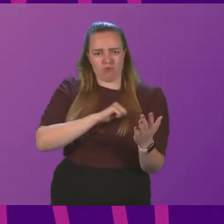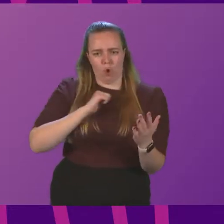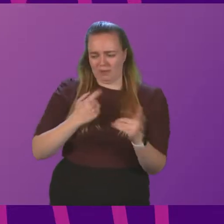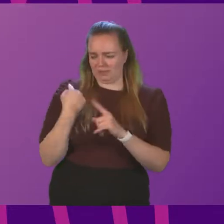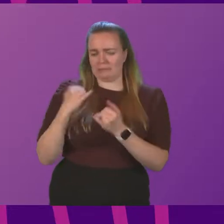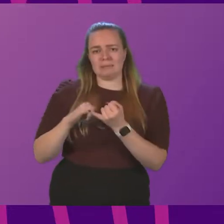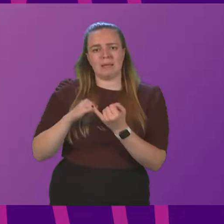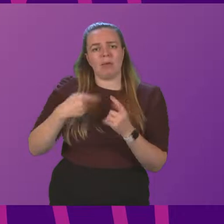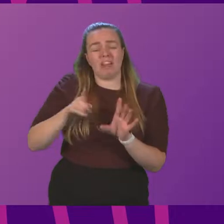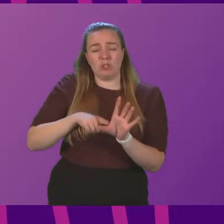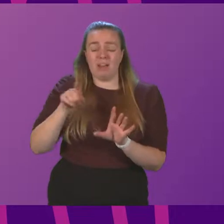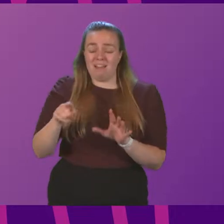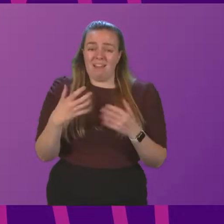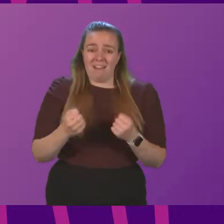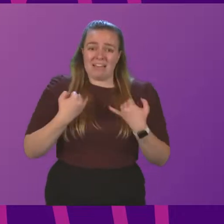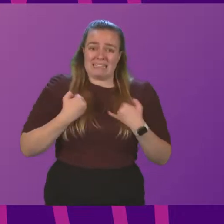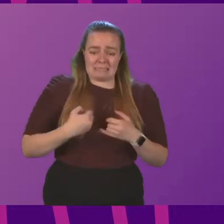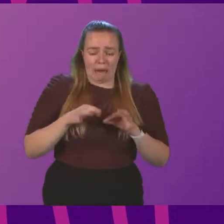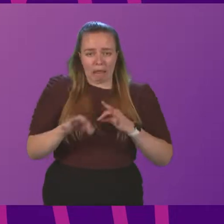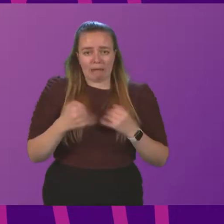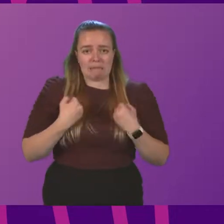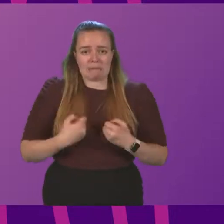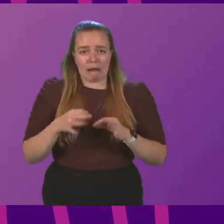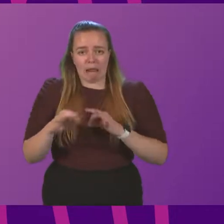He is living from sick line to sick line. When will the Scottish Government give national health